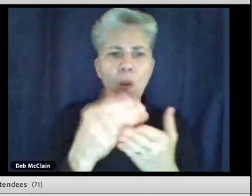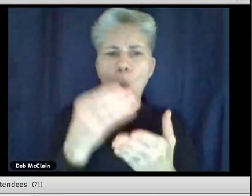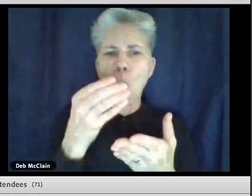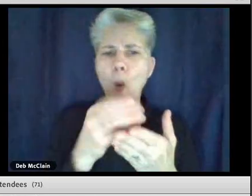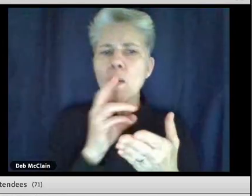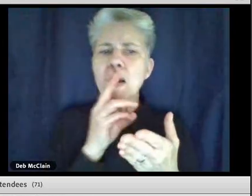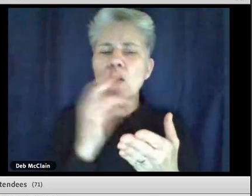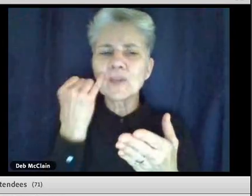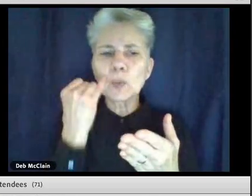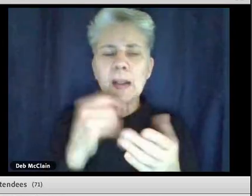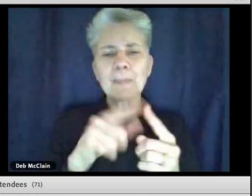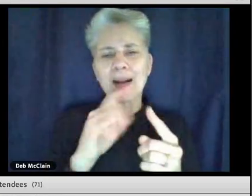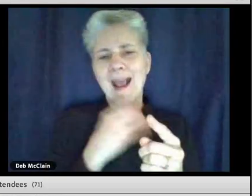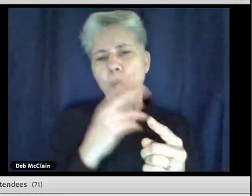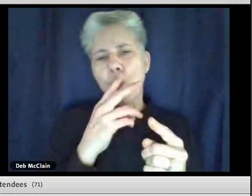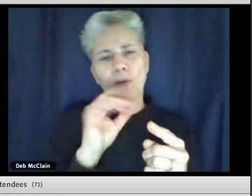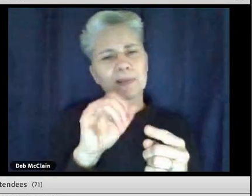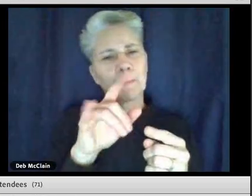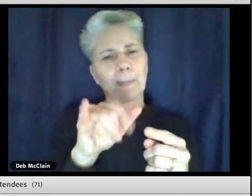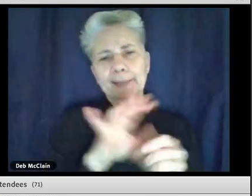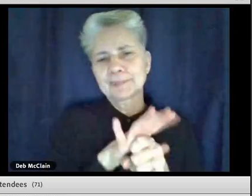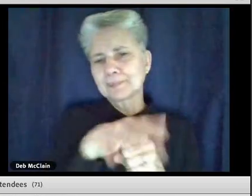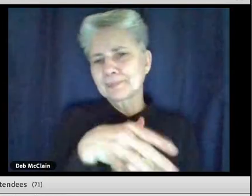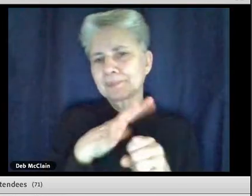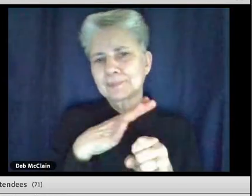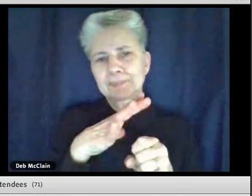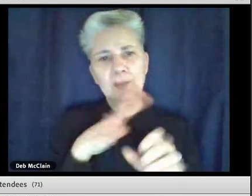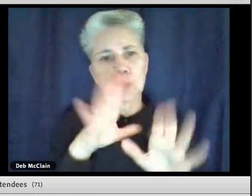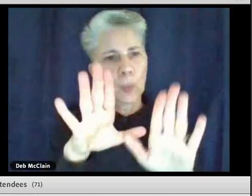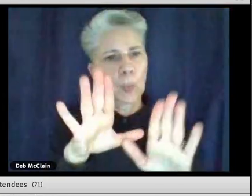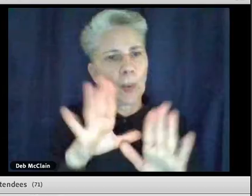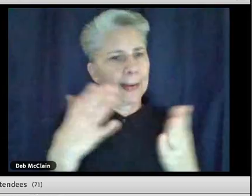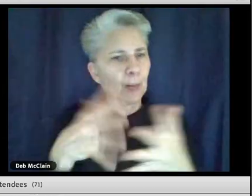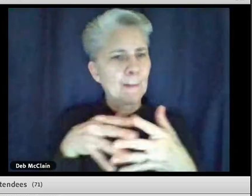but our water supply in America is great, maybe different if you, you know,